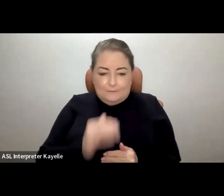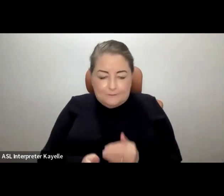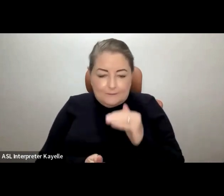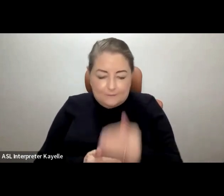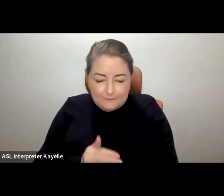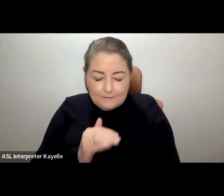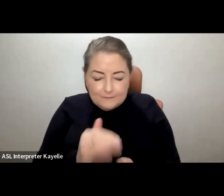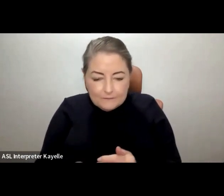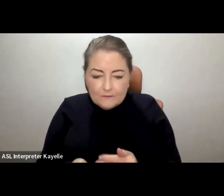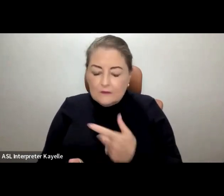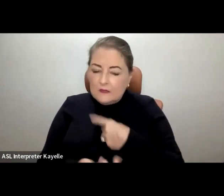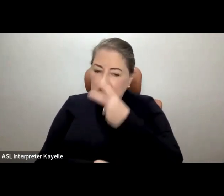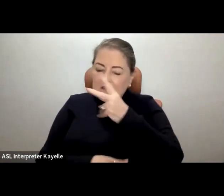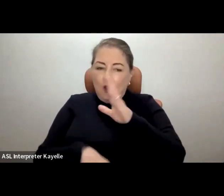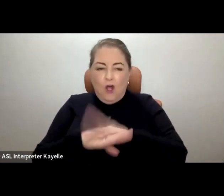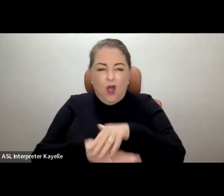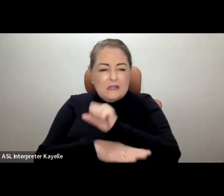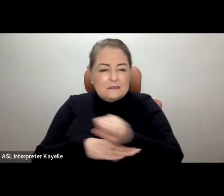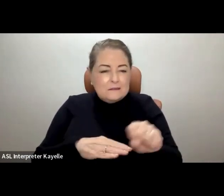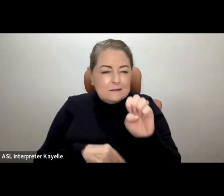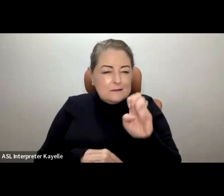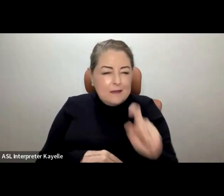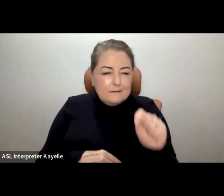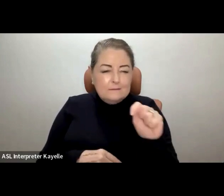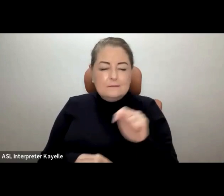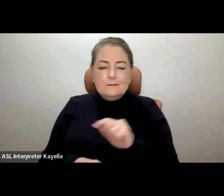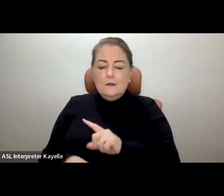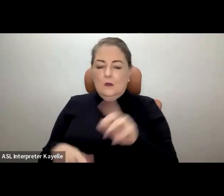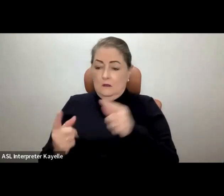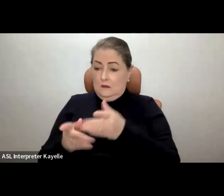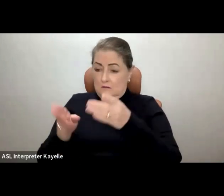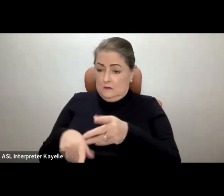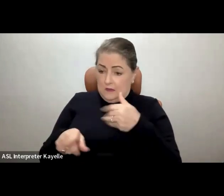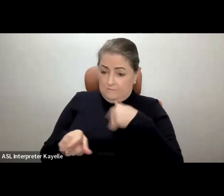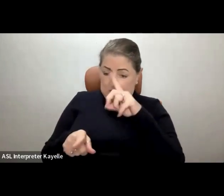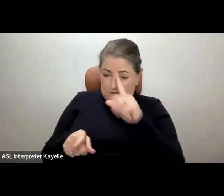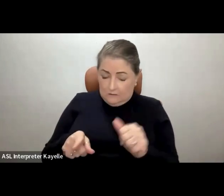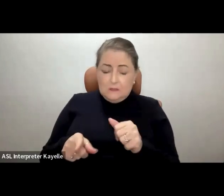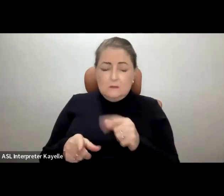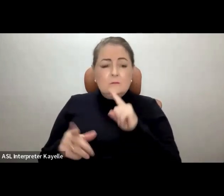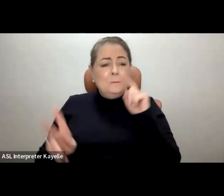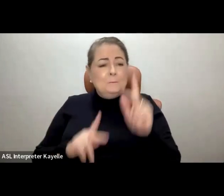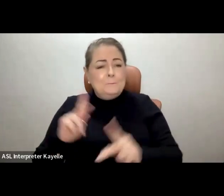onsets, having disability, people who are who are